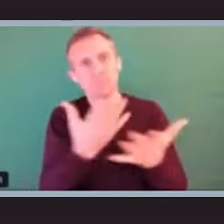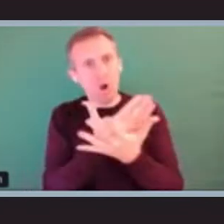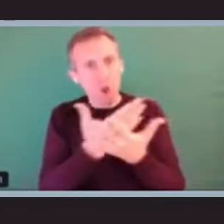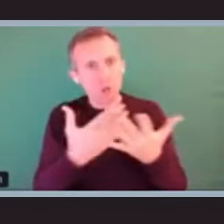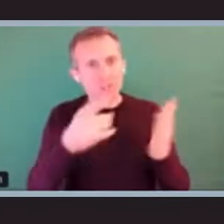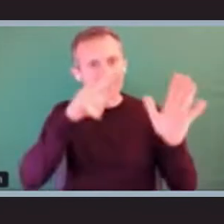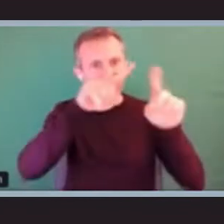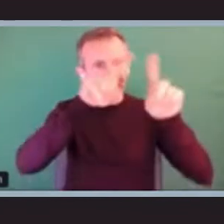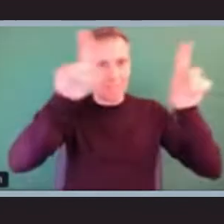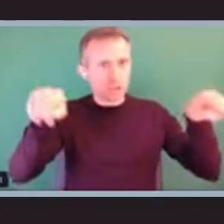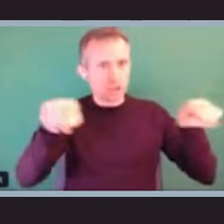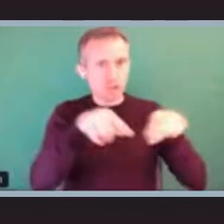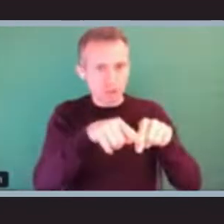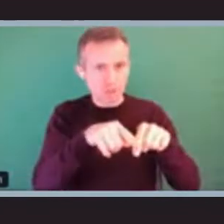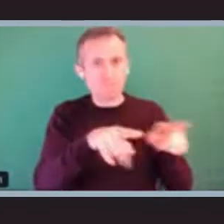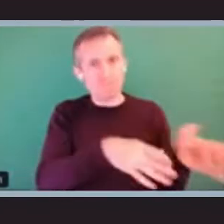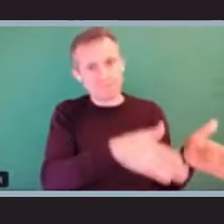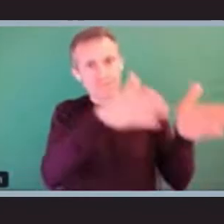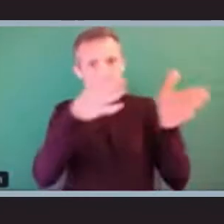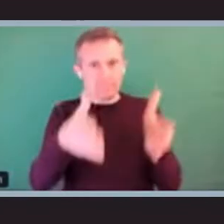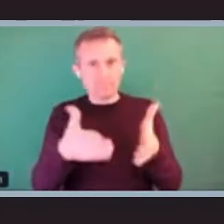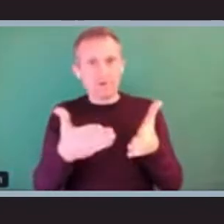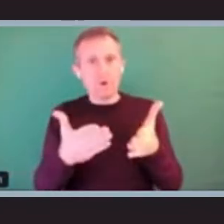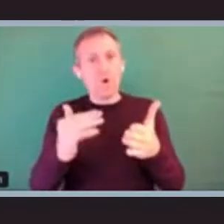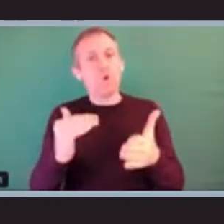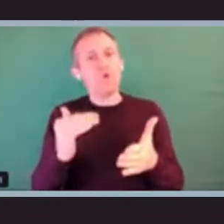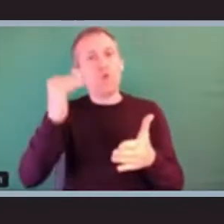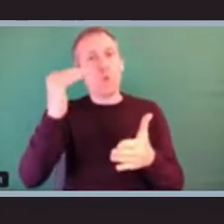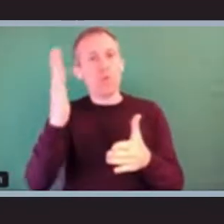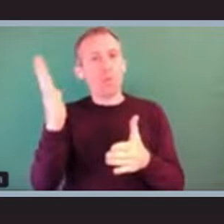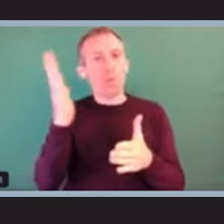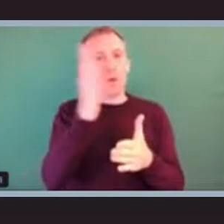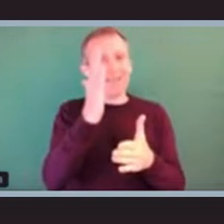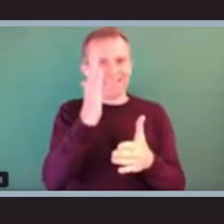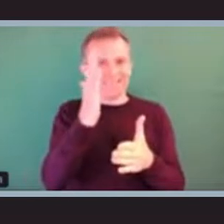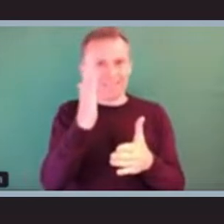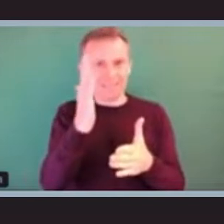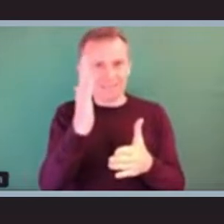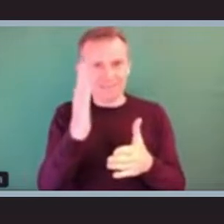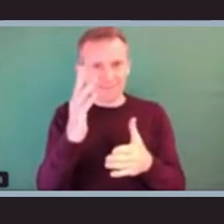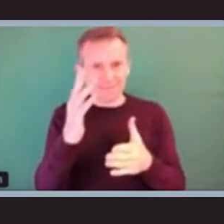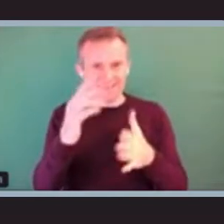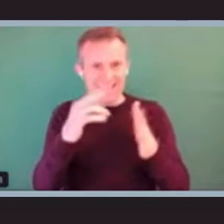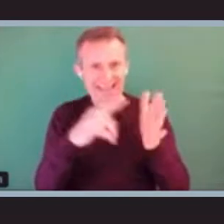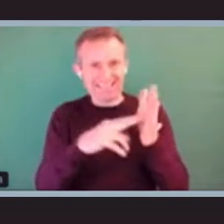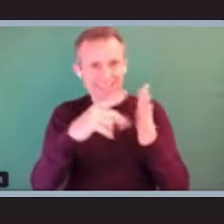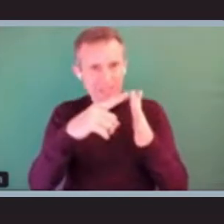The Northwest Evaluation Association, NWEA, has produced an incredible resource on writing